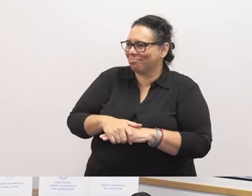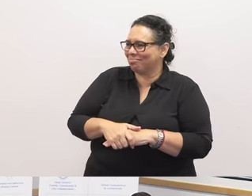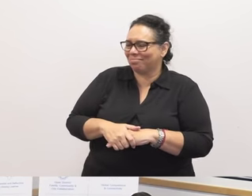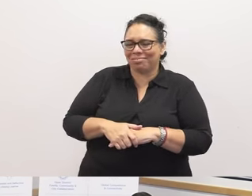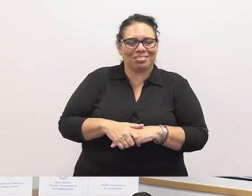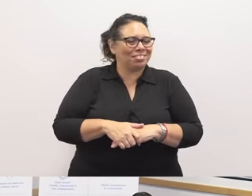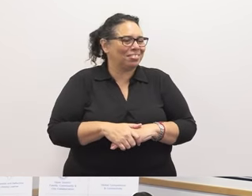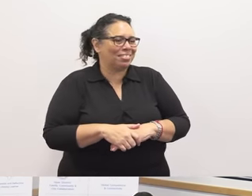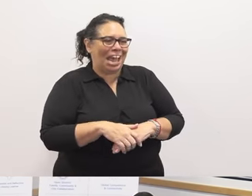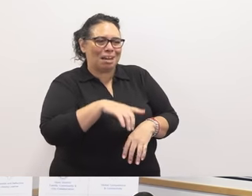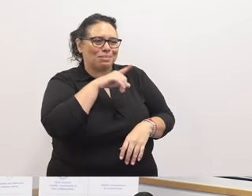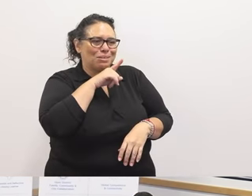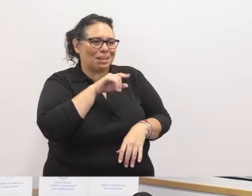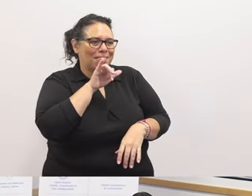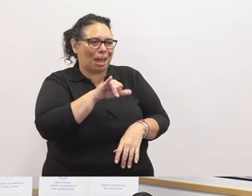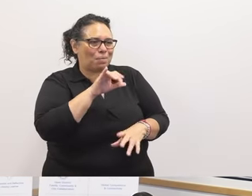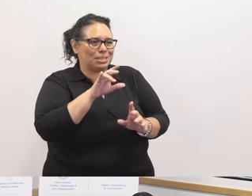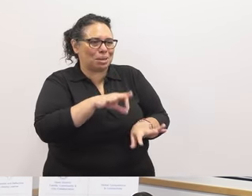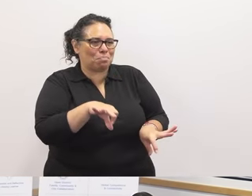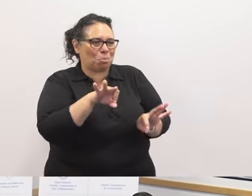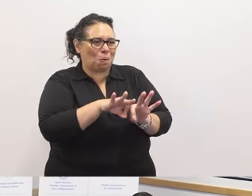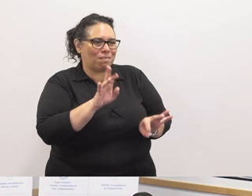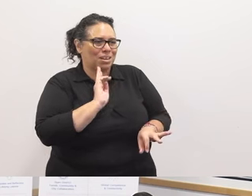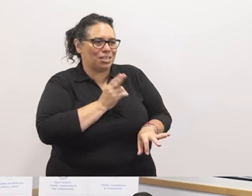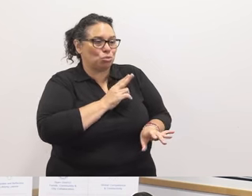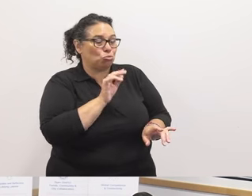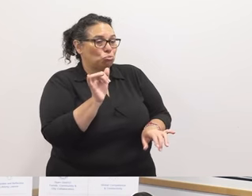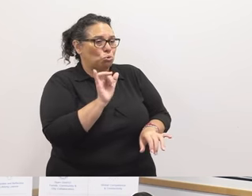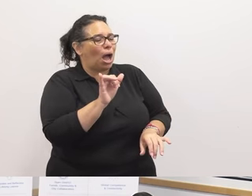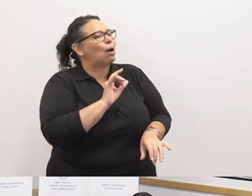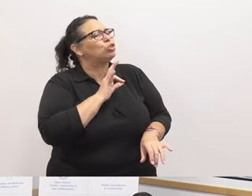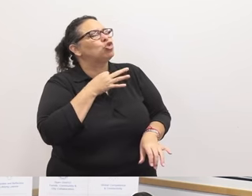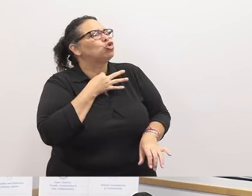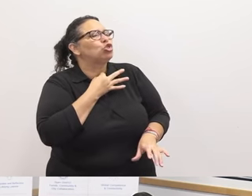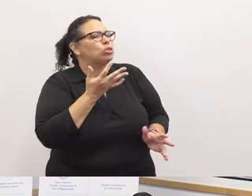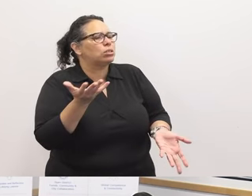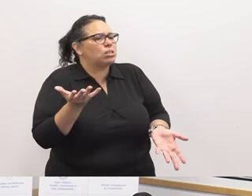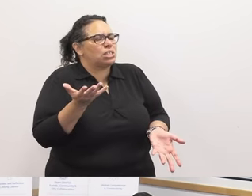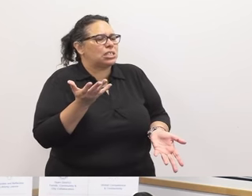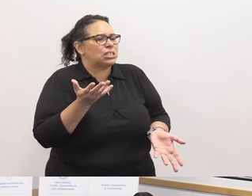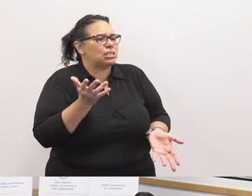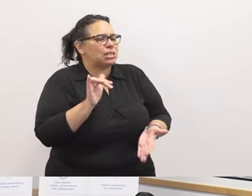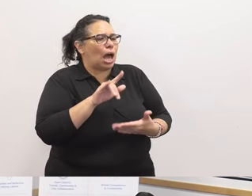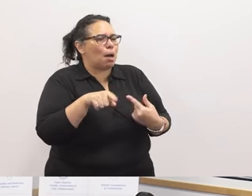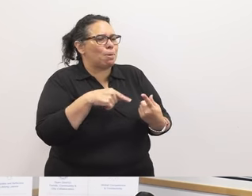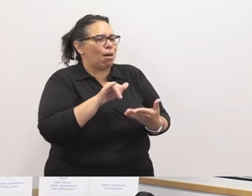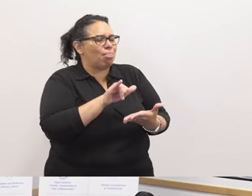Obviously that was important for us as well, but I was definitely curious just about those pieces because that's exactly why we're here.